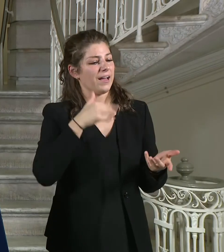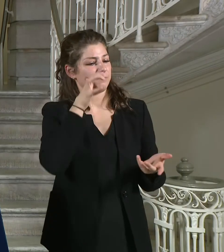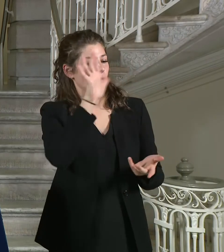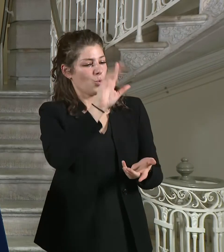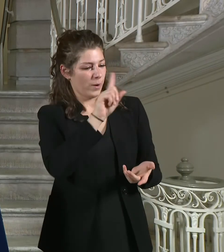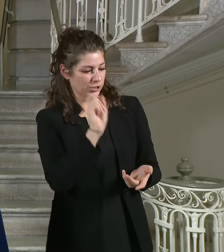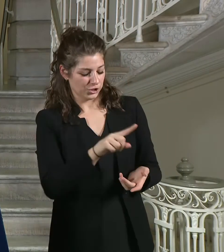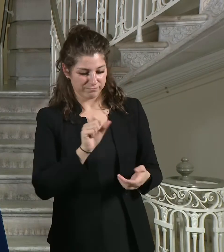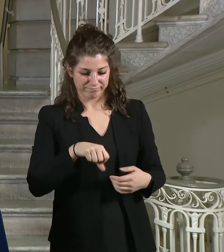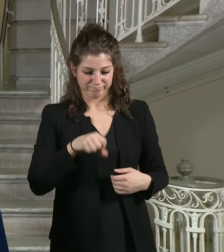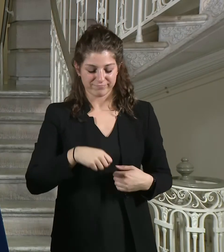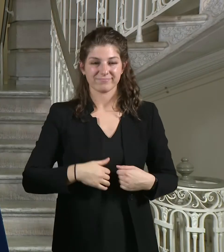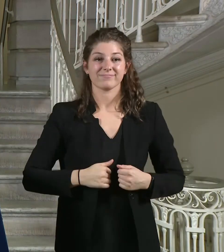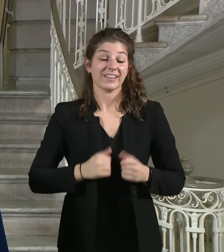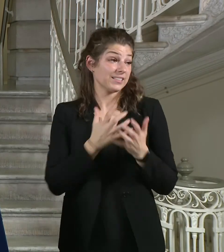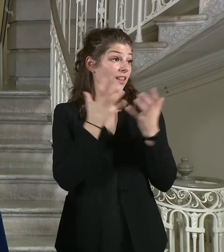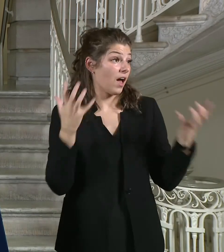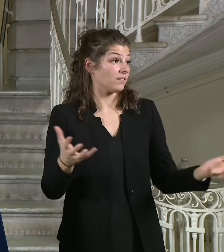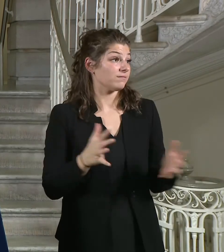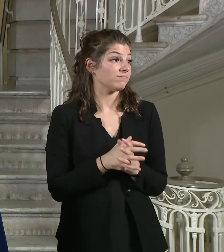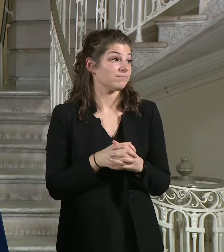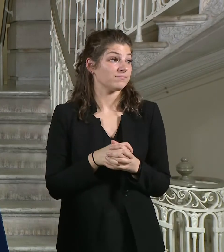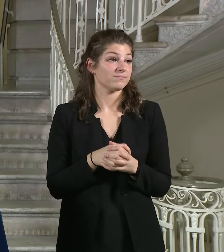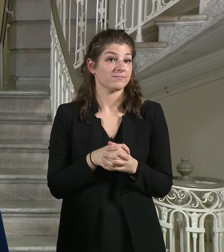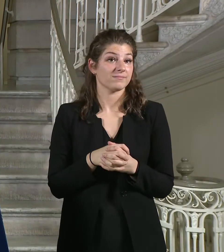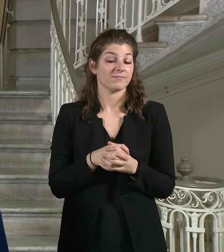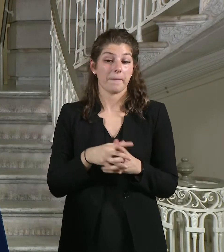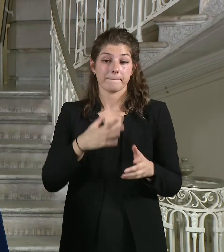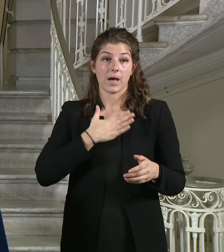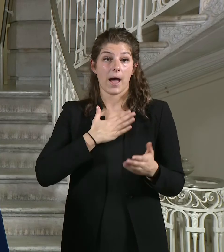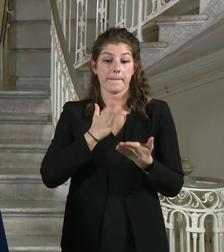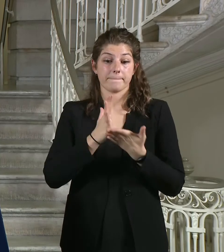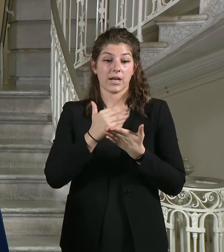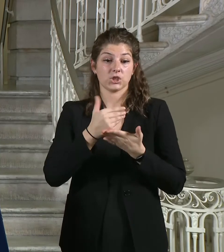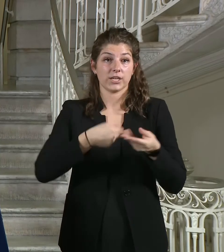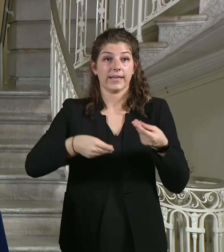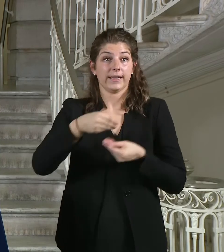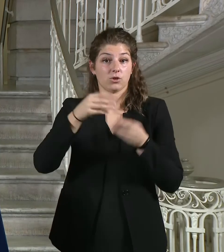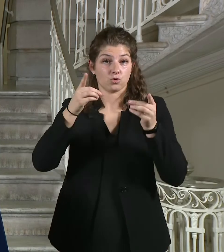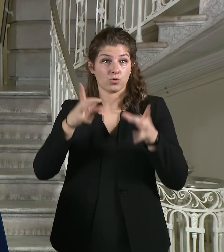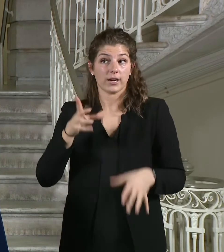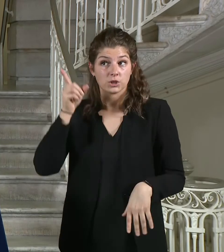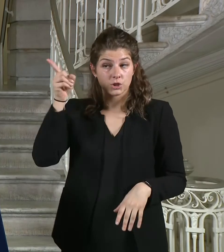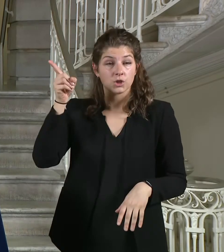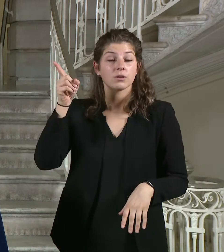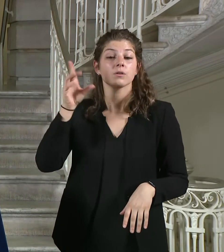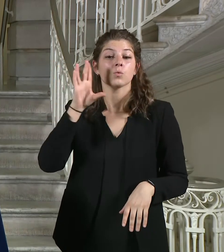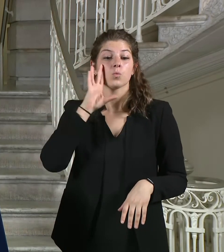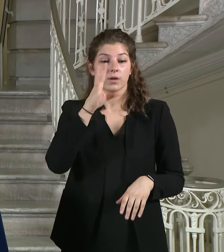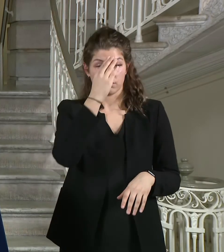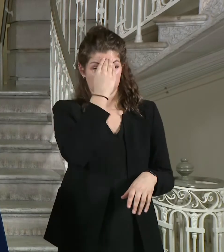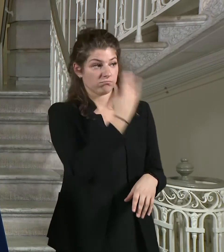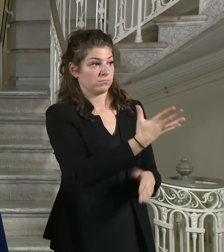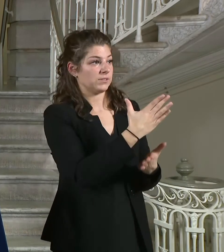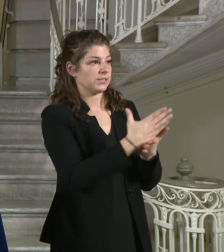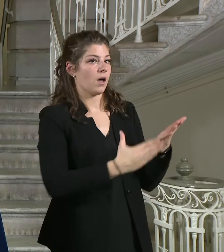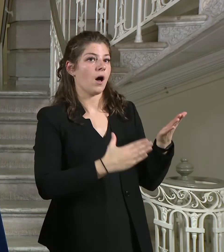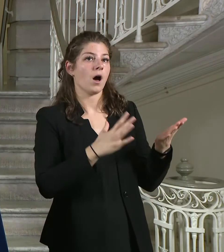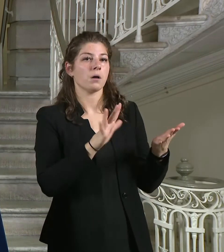THOUGHTS A SENTENCE WITH ALL DUE RESPECT THEY ARE ABOUT TO SUSPECT YOU. I HEARD YOUR